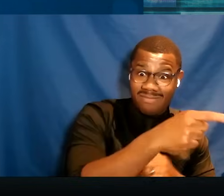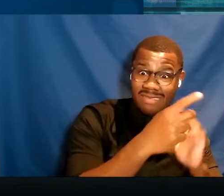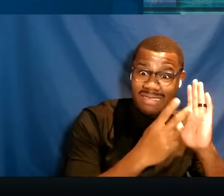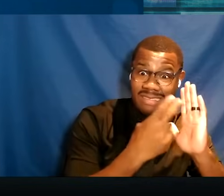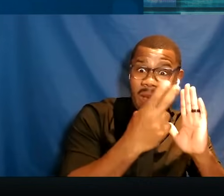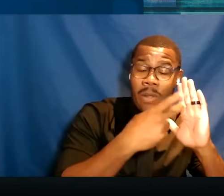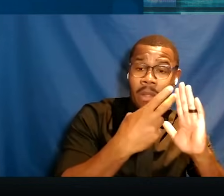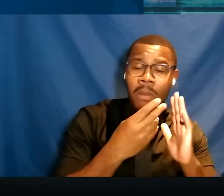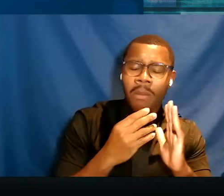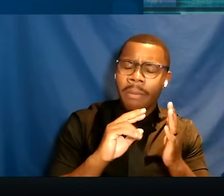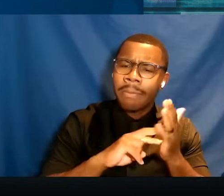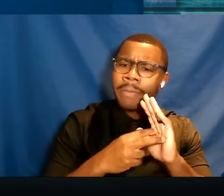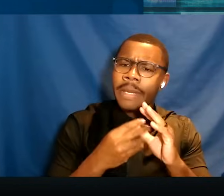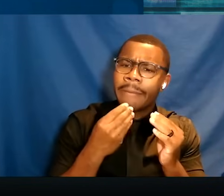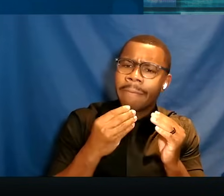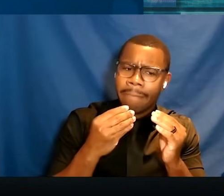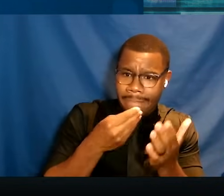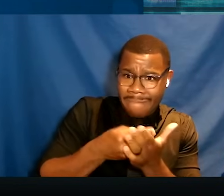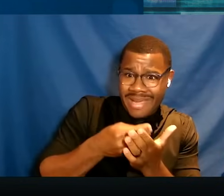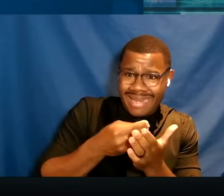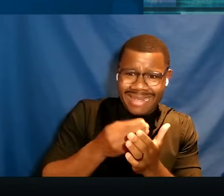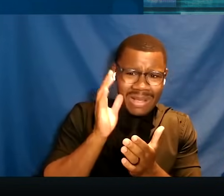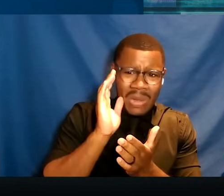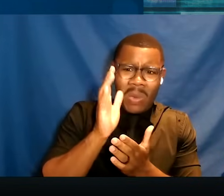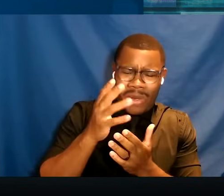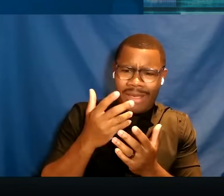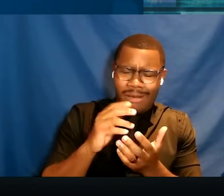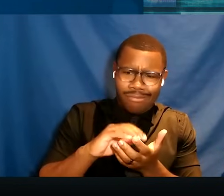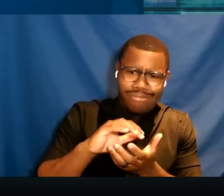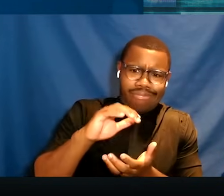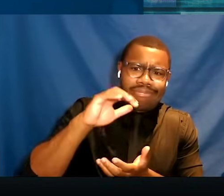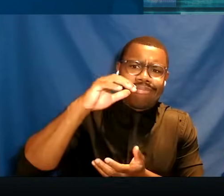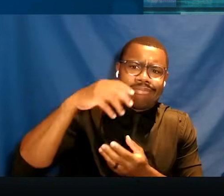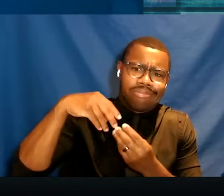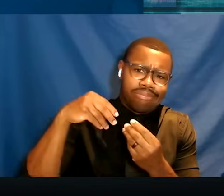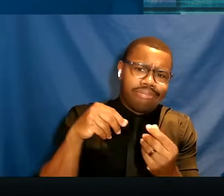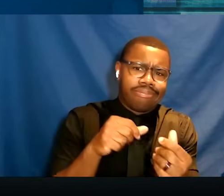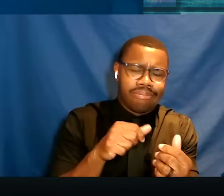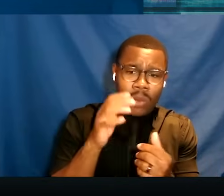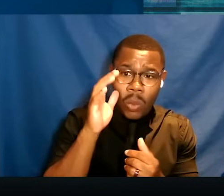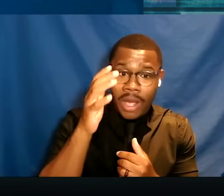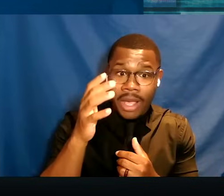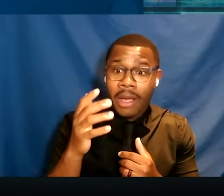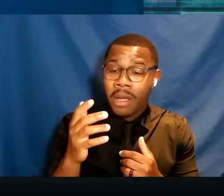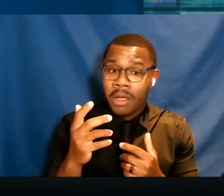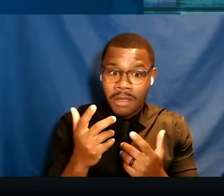in this contract that's part of what accounts for that billion dollar price tag. And that's gonna come to members in the form of streaming residuals,